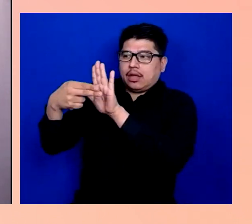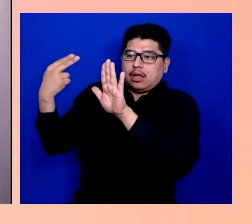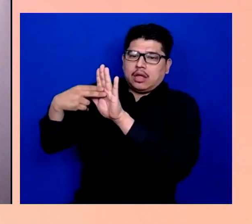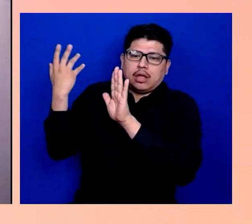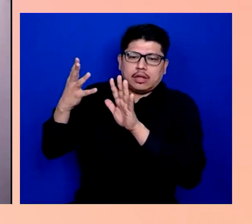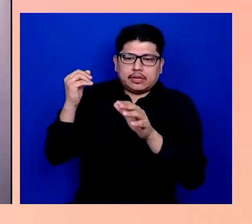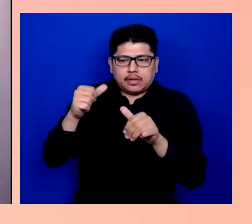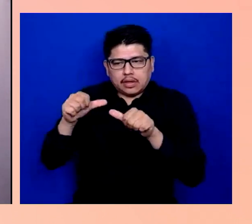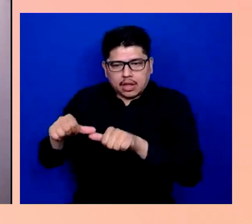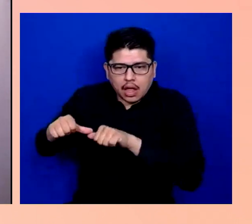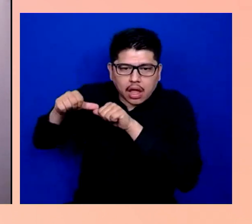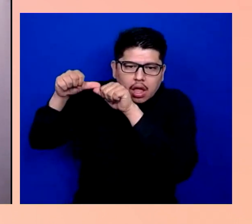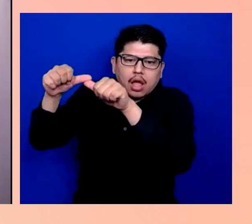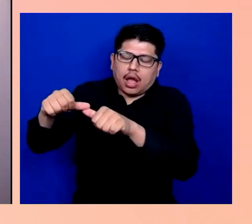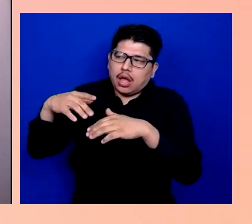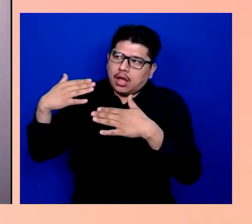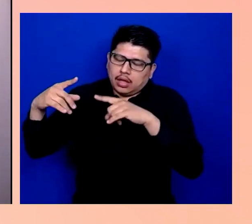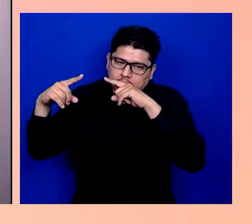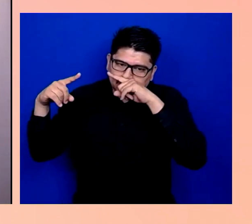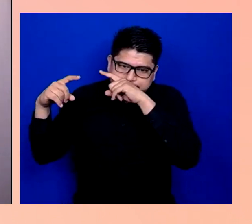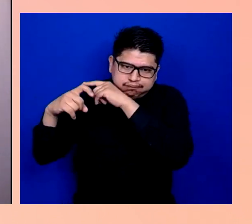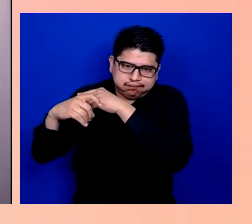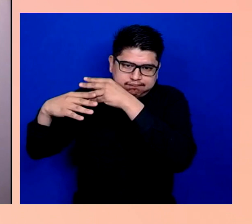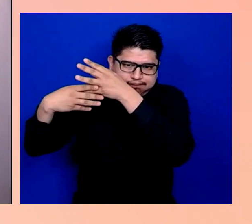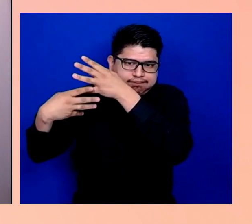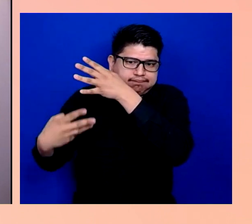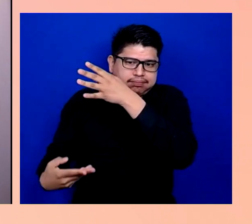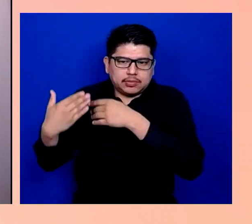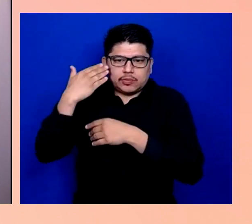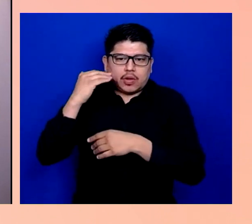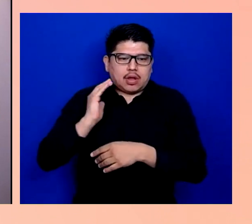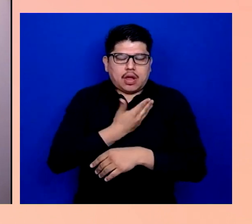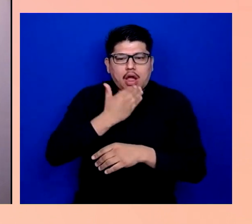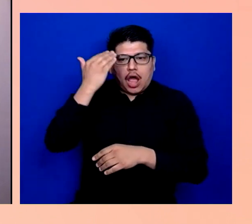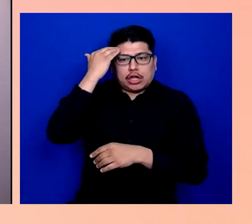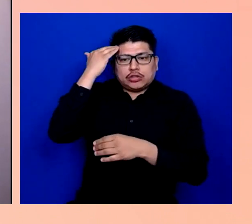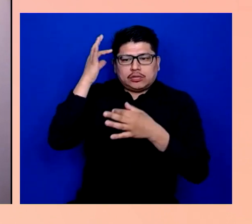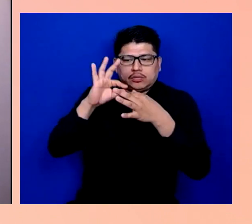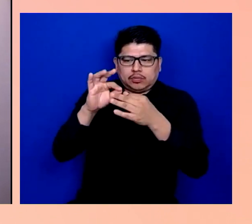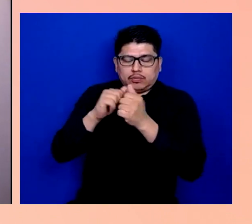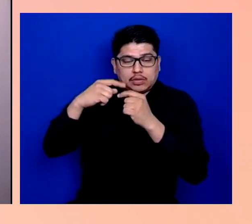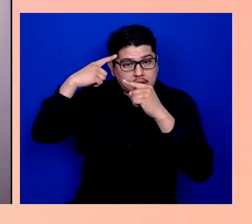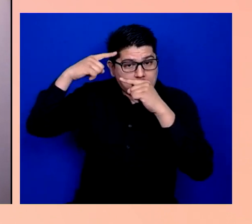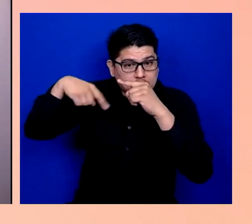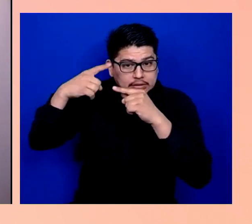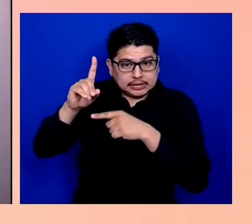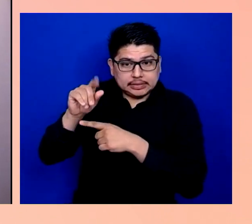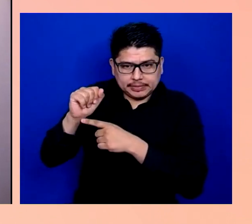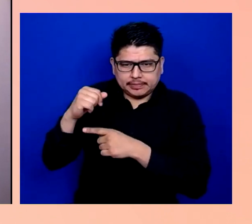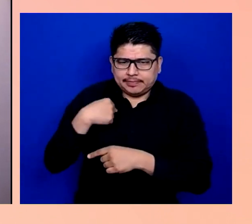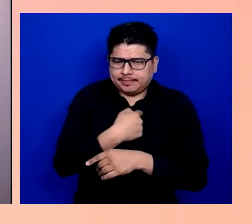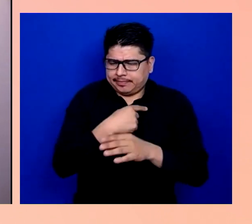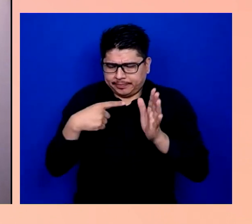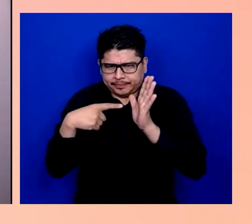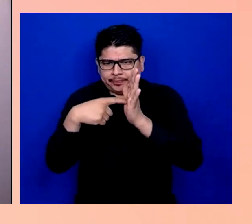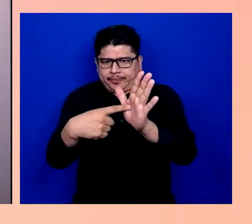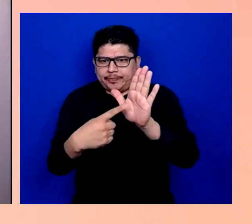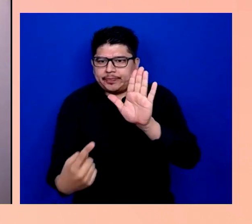Acknowledging that cognitive disabilities are present. If we can't really acknowledge it,